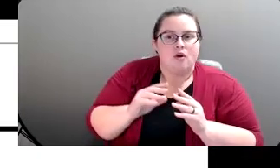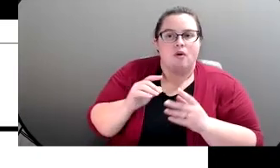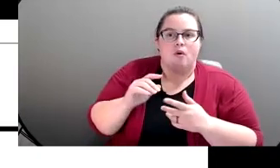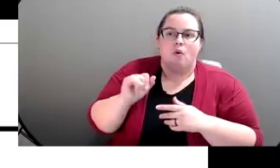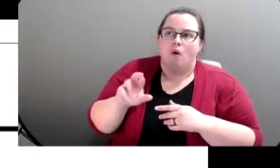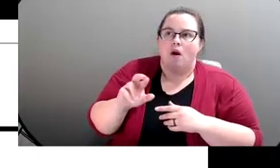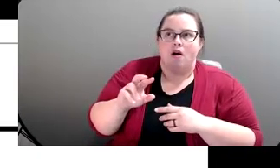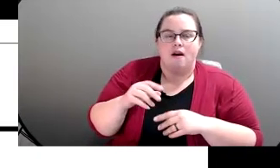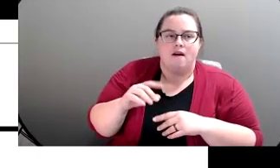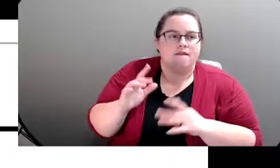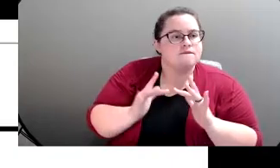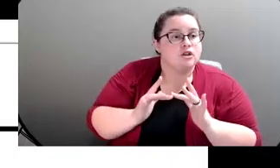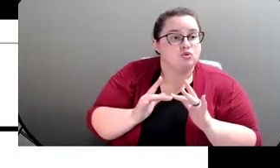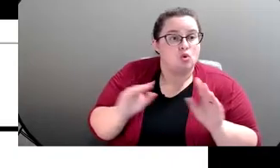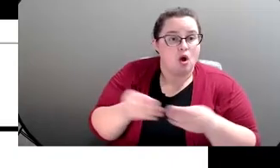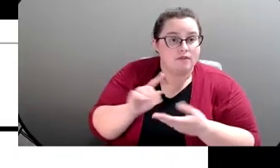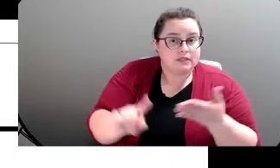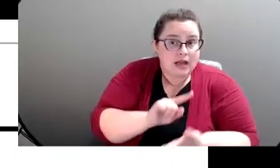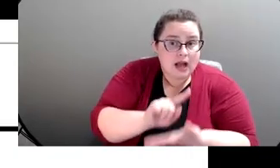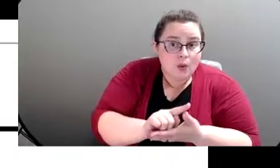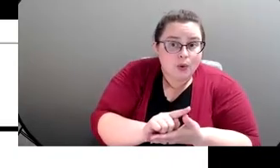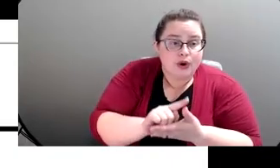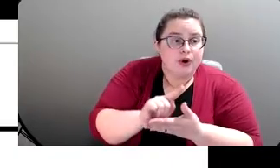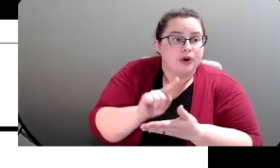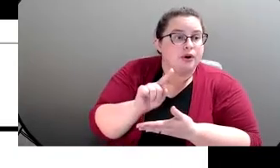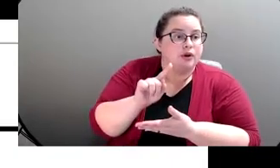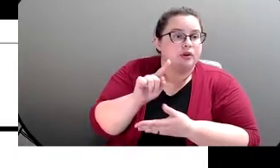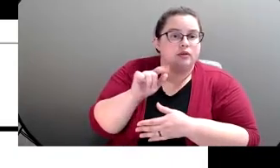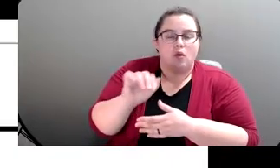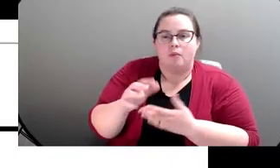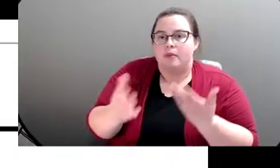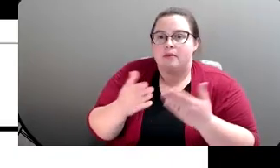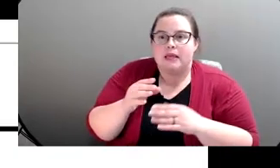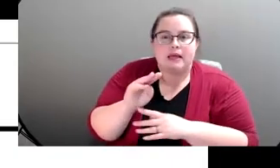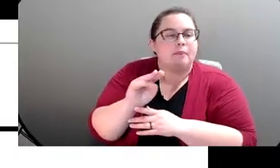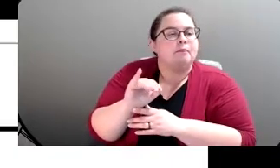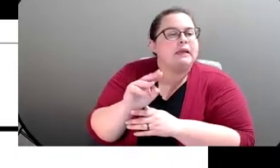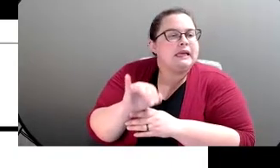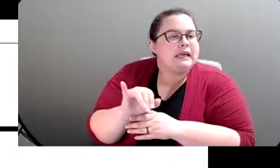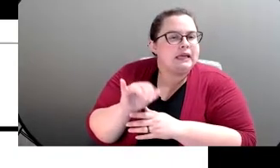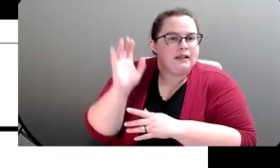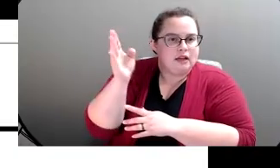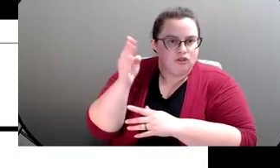or it could actually be where you are, you know, doing, like, a little mini lecture or something like that for students.